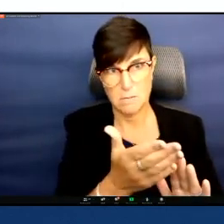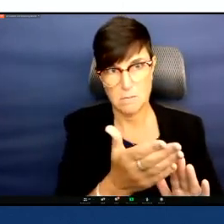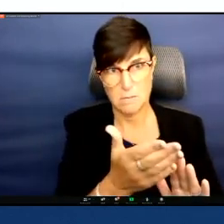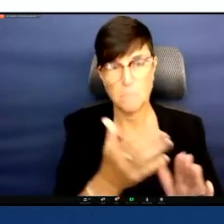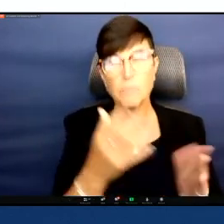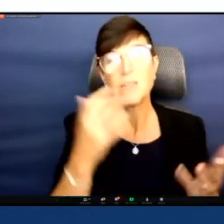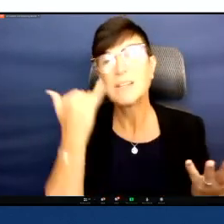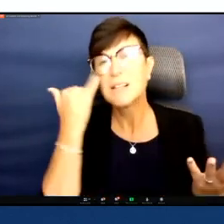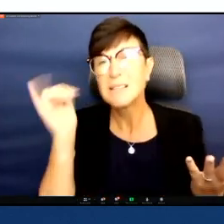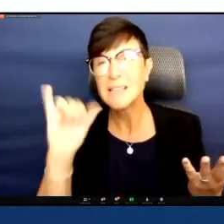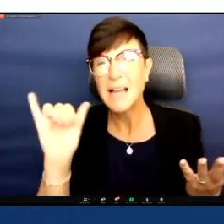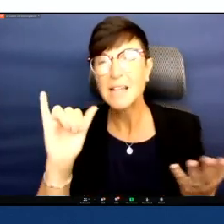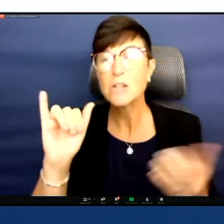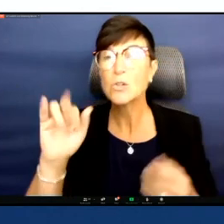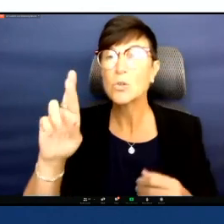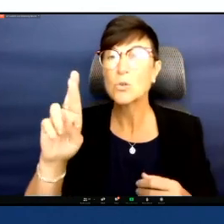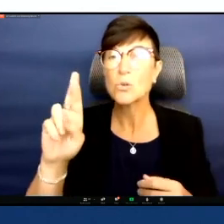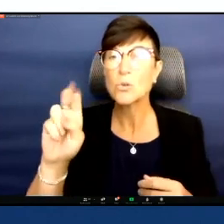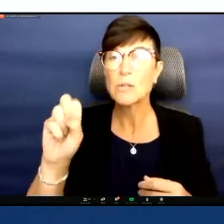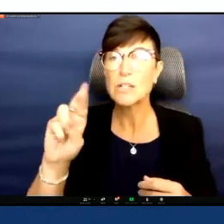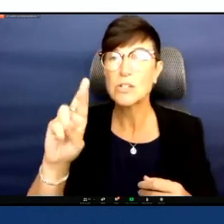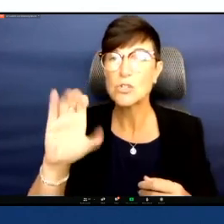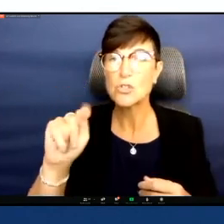where the money is transferred into the operating budget.